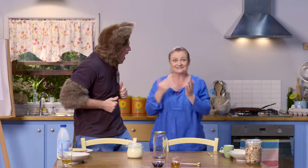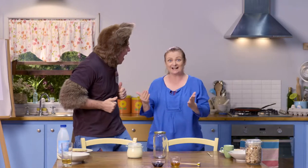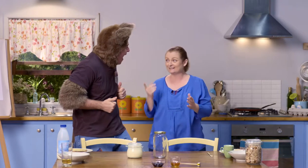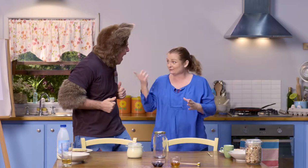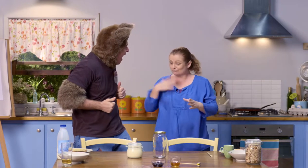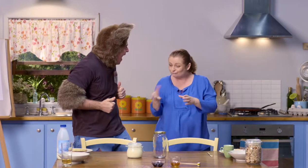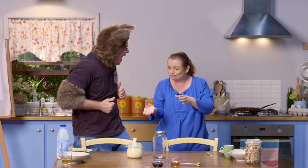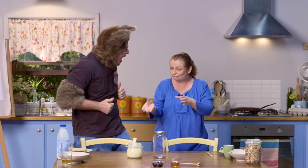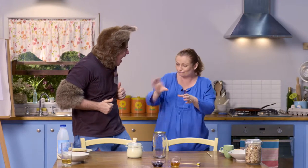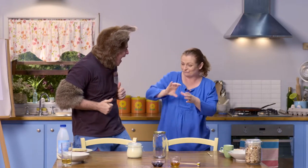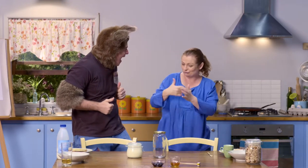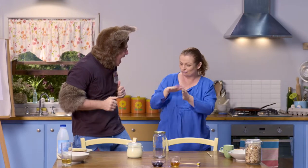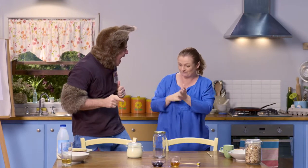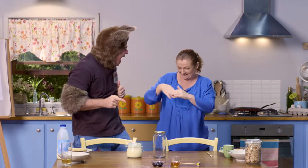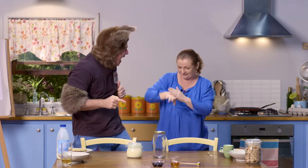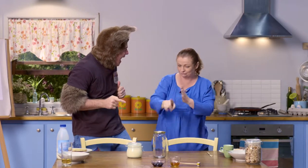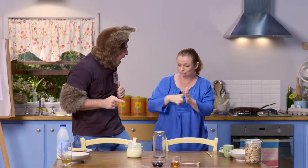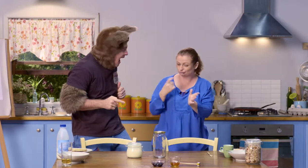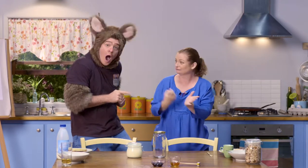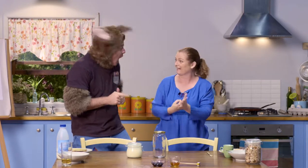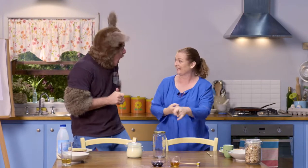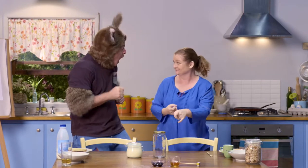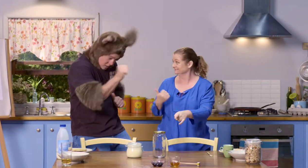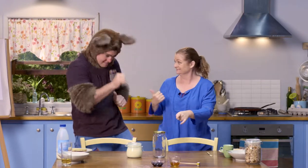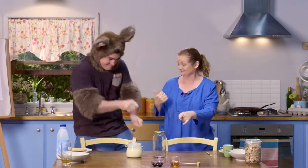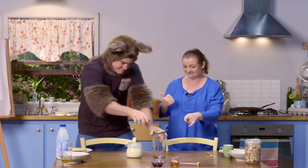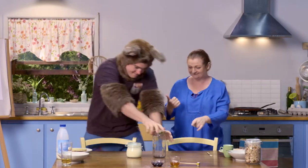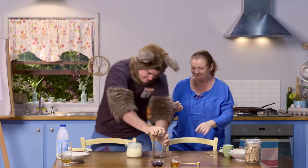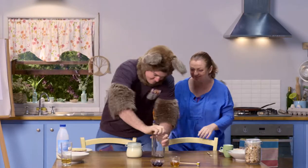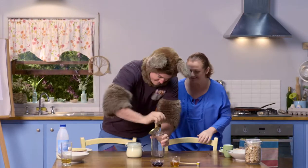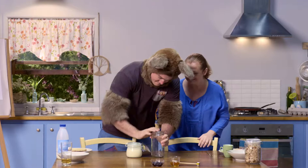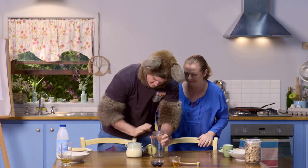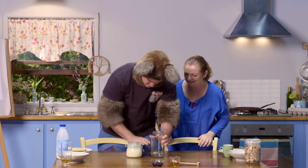Right. Now can you pour the cream into the jar? OK.